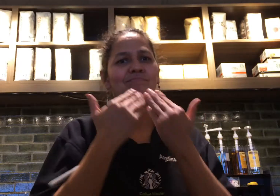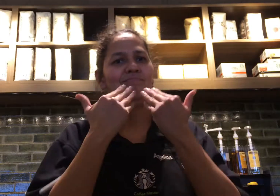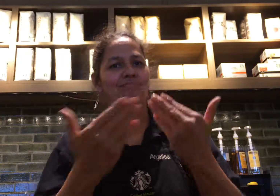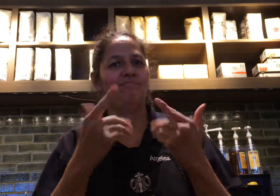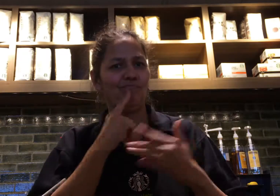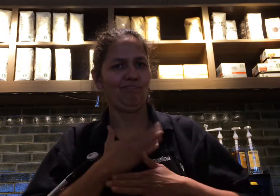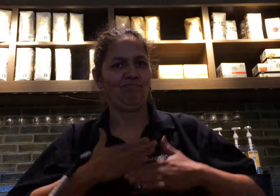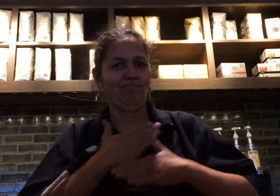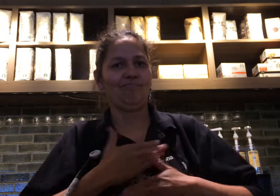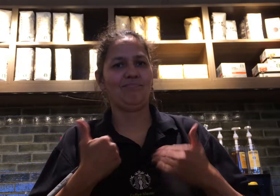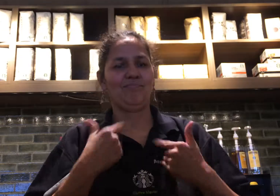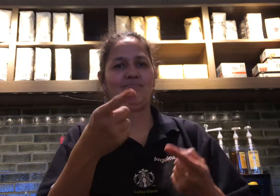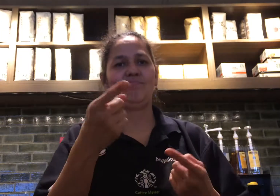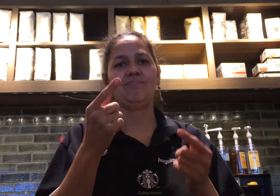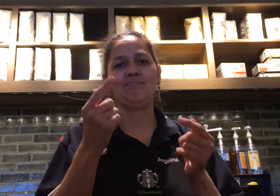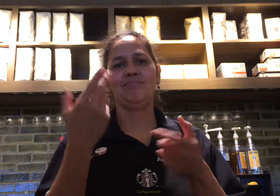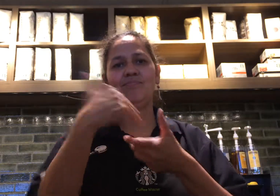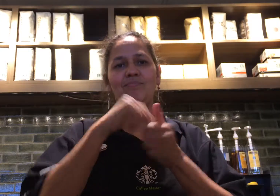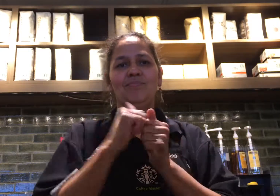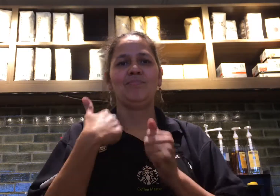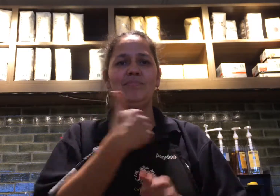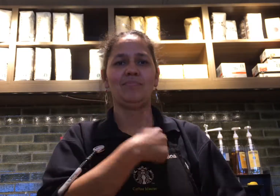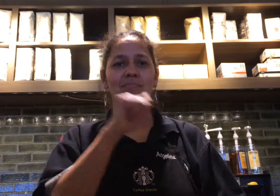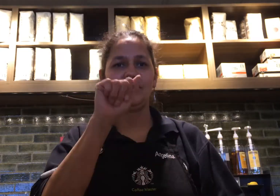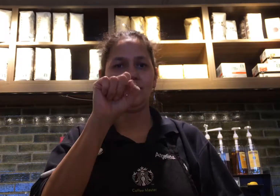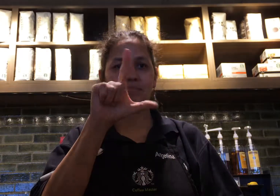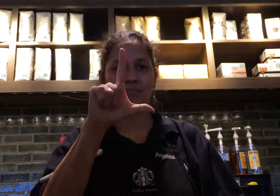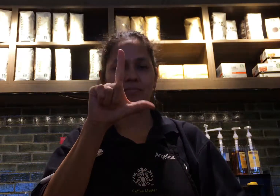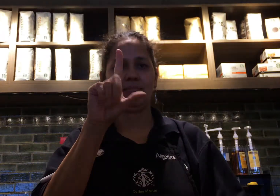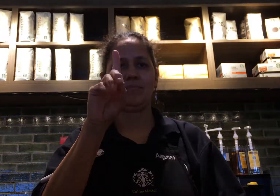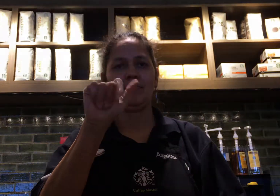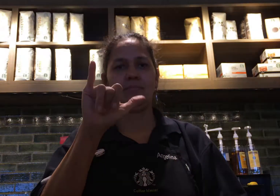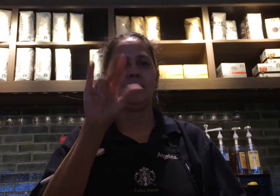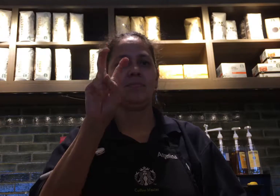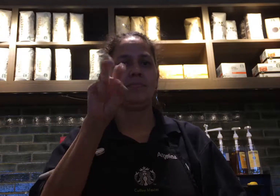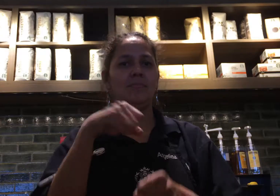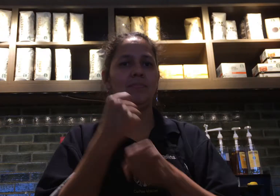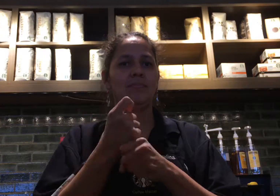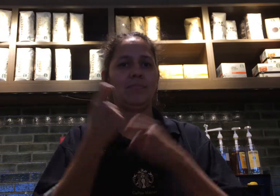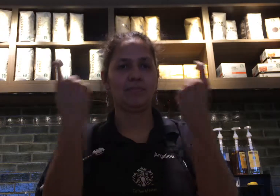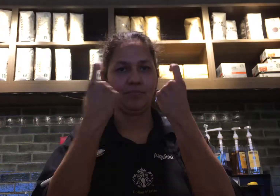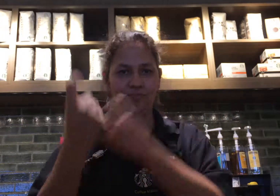I appreciate to have you join us ASL Day 200th Celebration